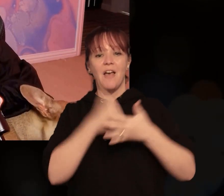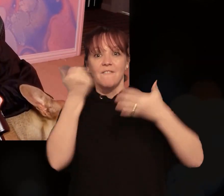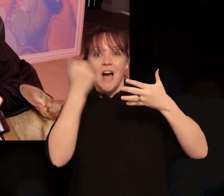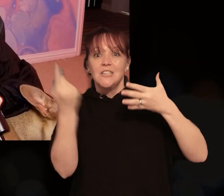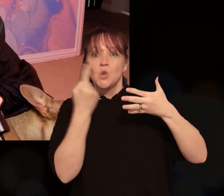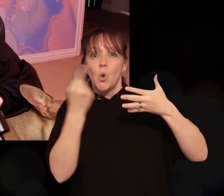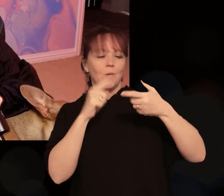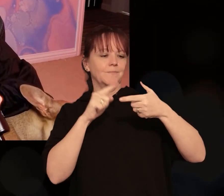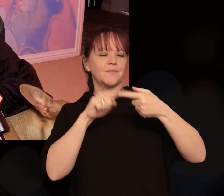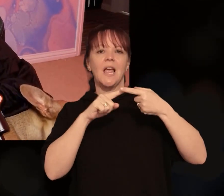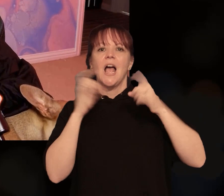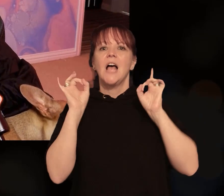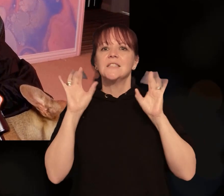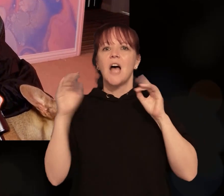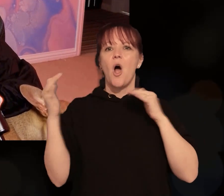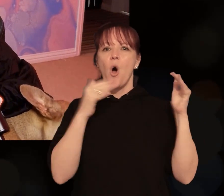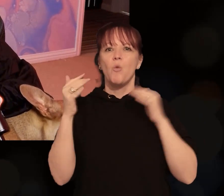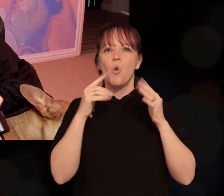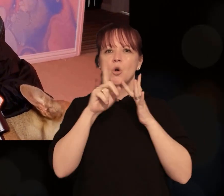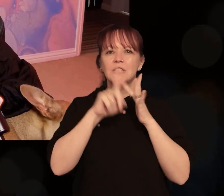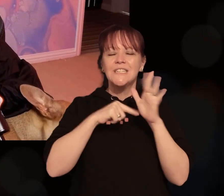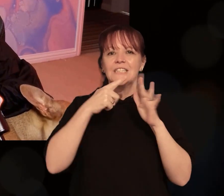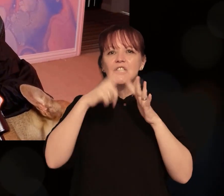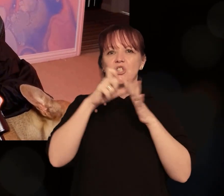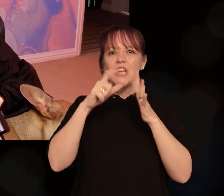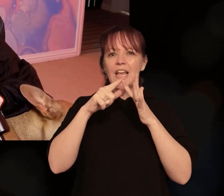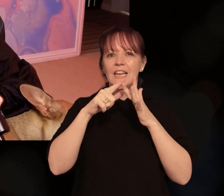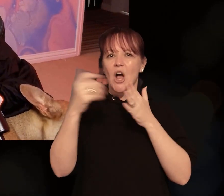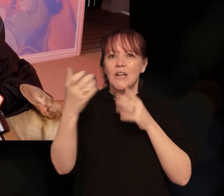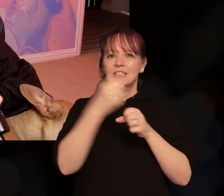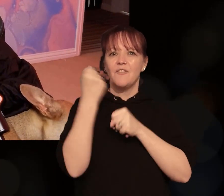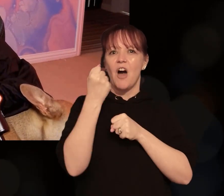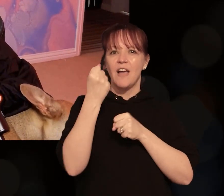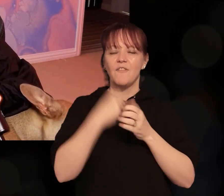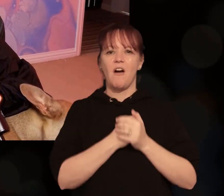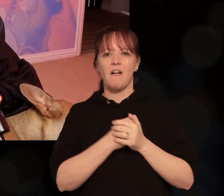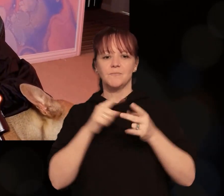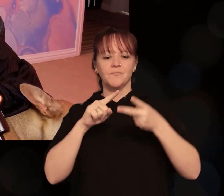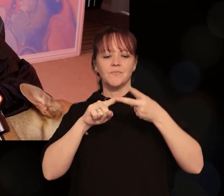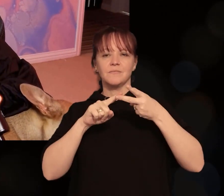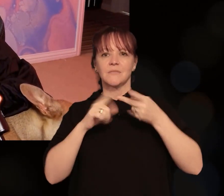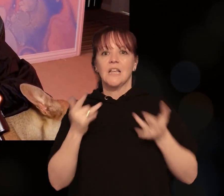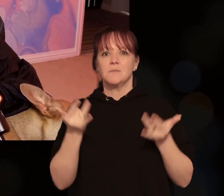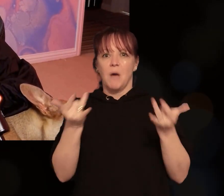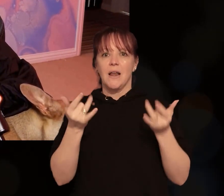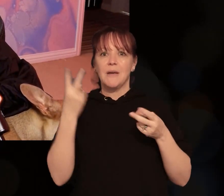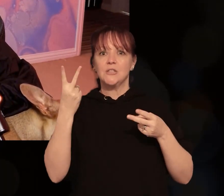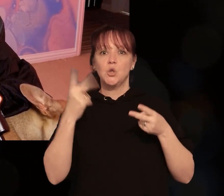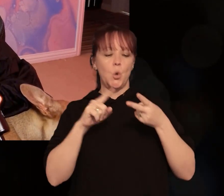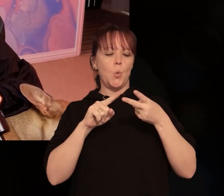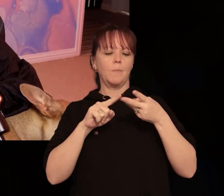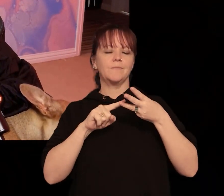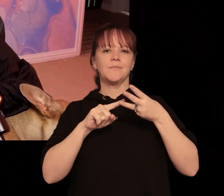Those finalists are Star Wars: Jedi Survivor, Spider-Man 2, Diablo IV,